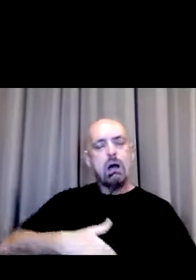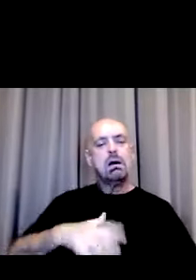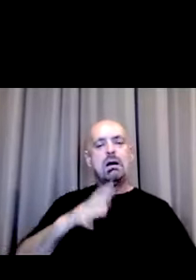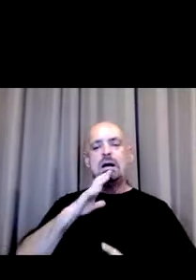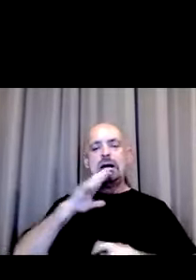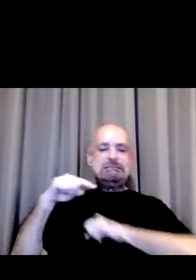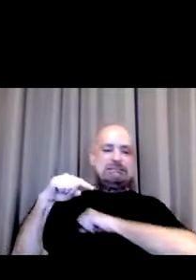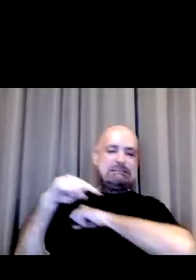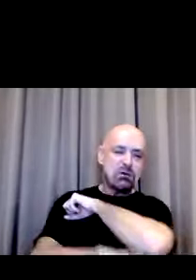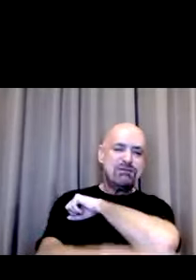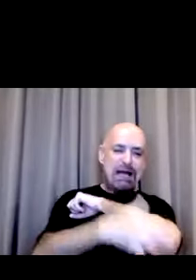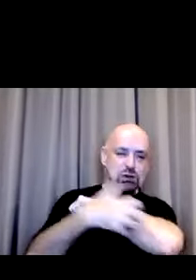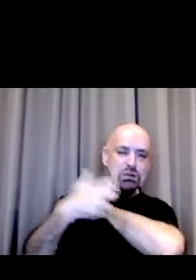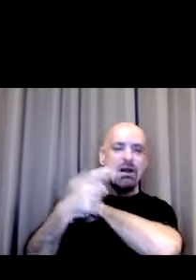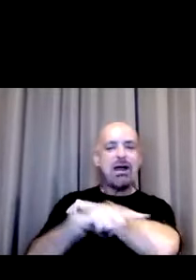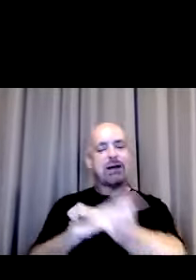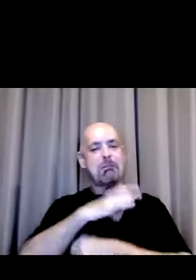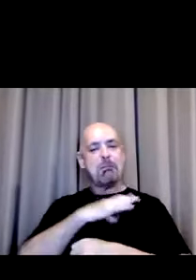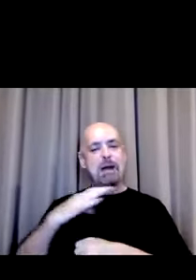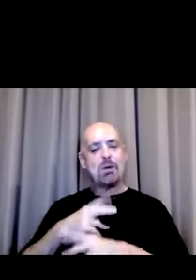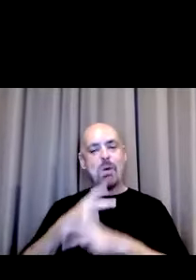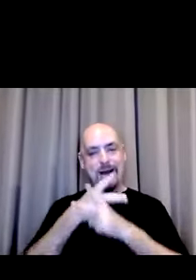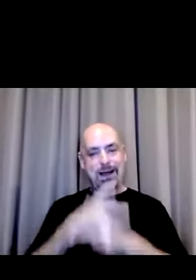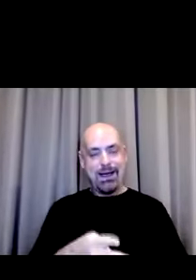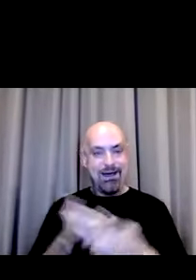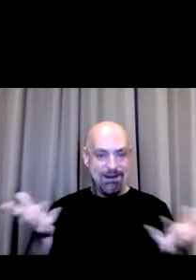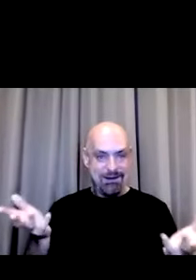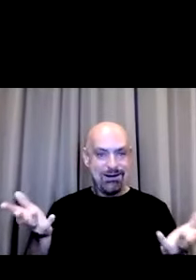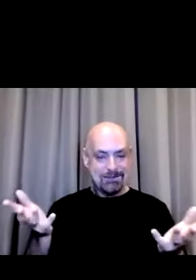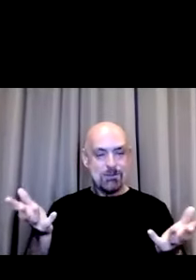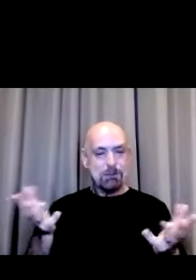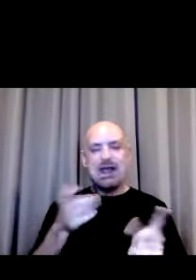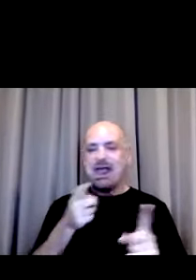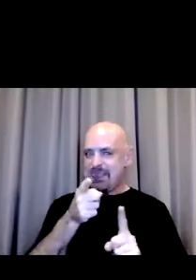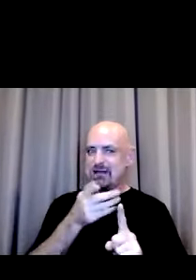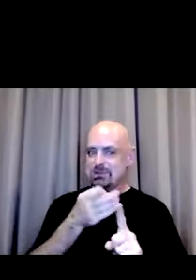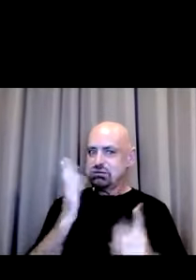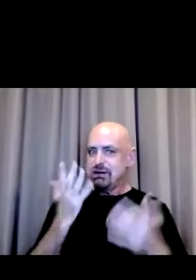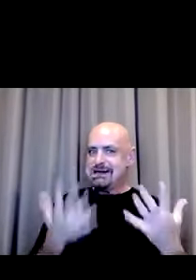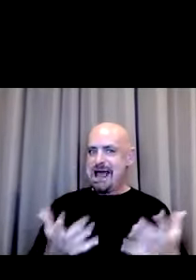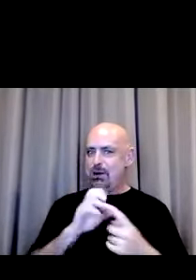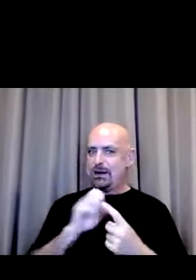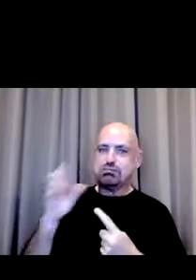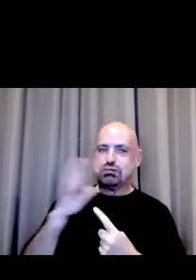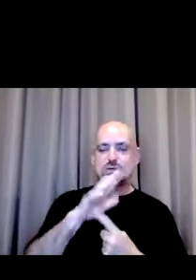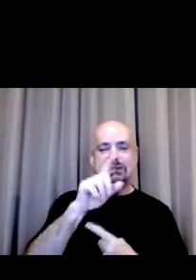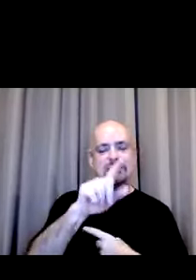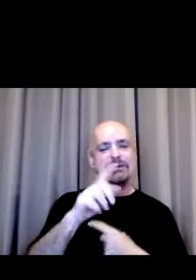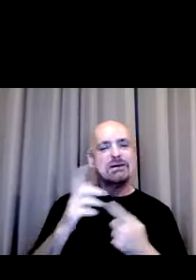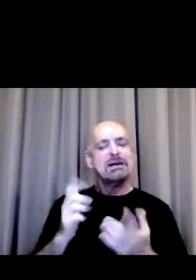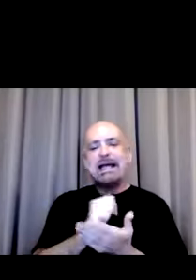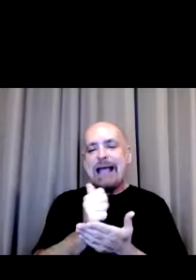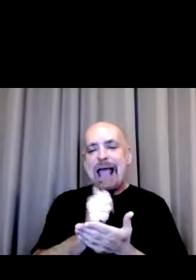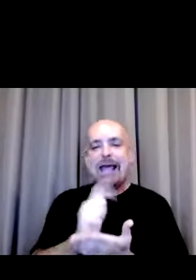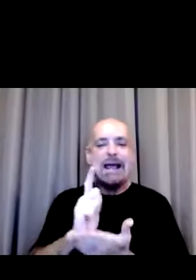and the focus on the relevance of this perspective and the powerful intellectual background for